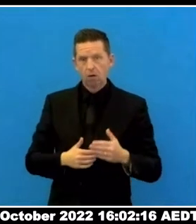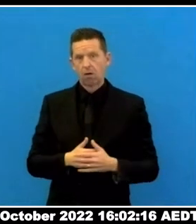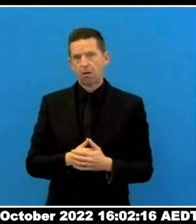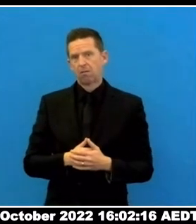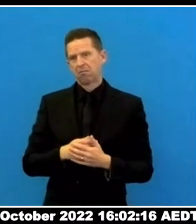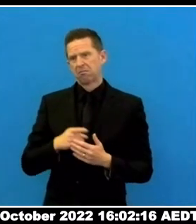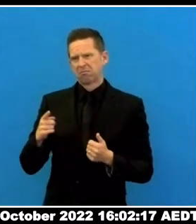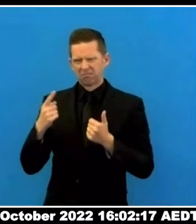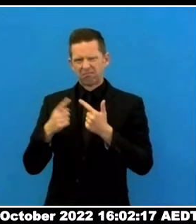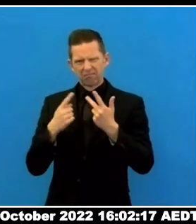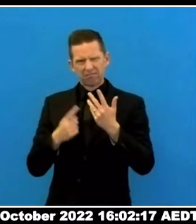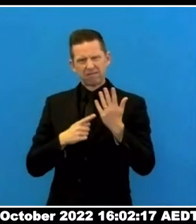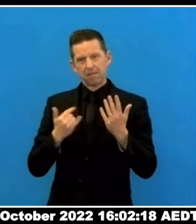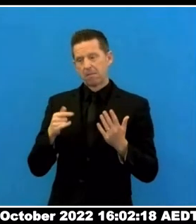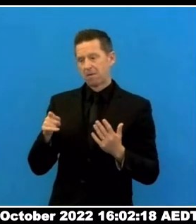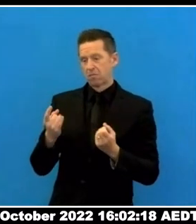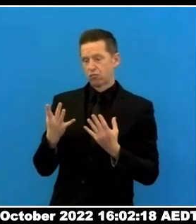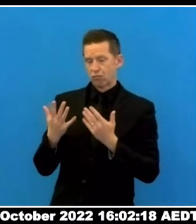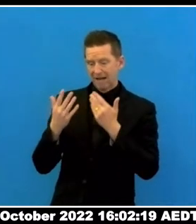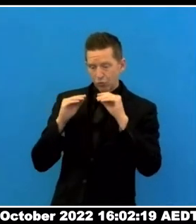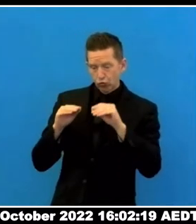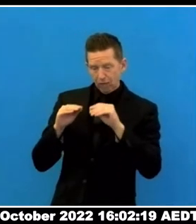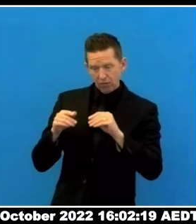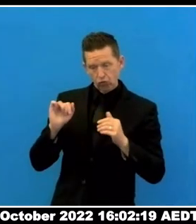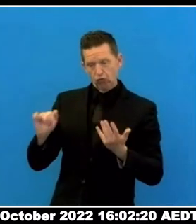Maybe they don't they don't have education in the first language.